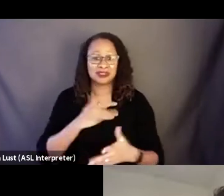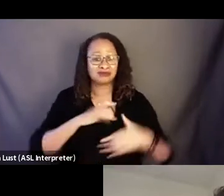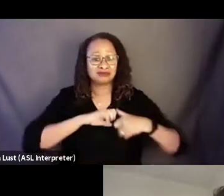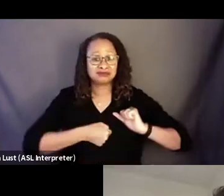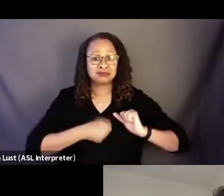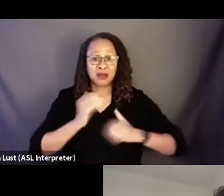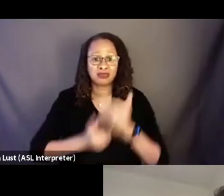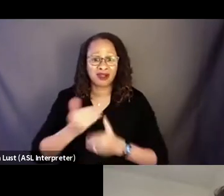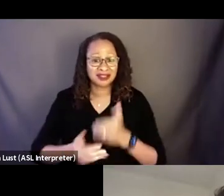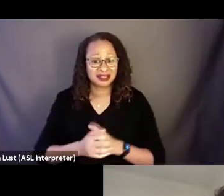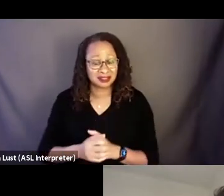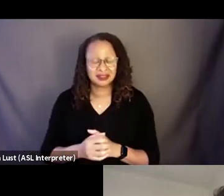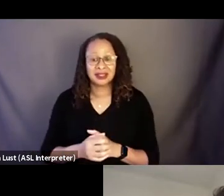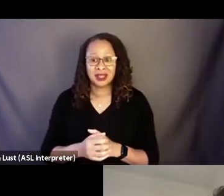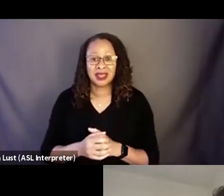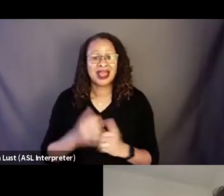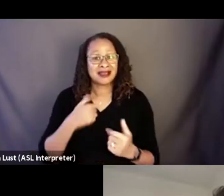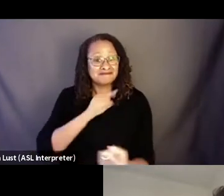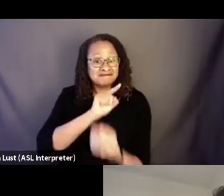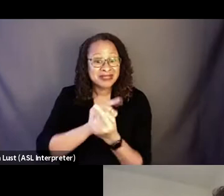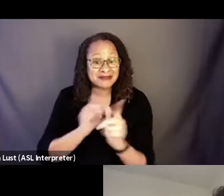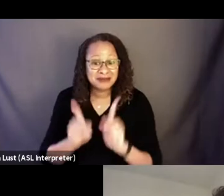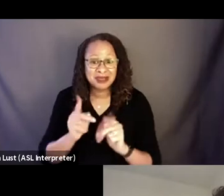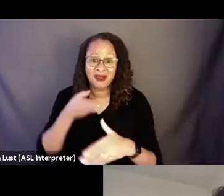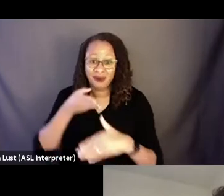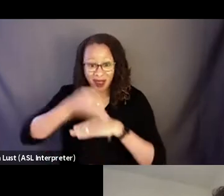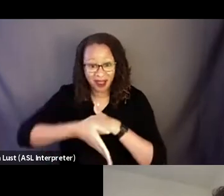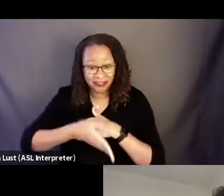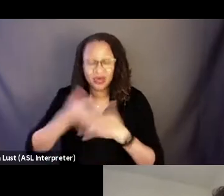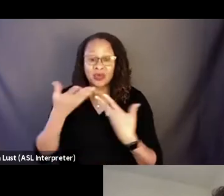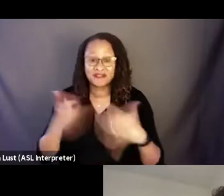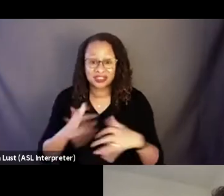I had to meet people after we made our decisions in the edit